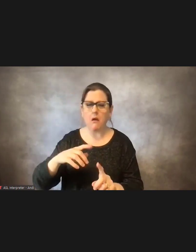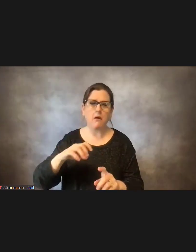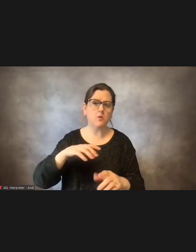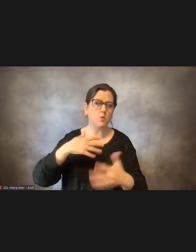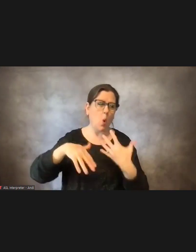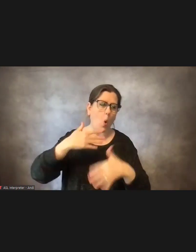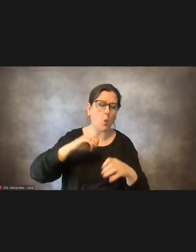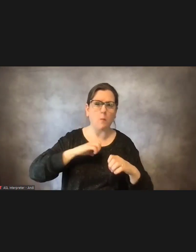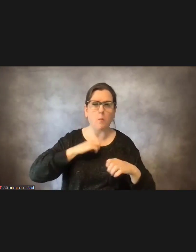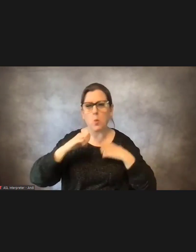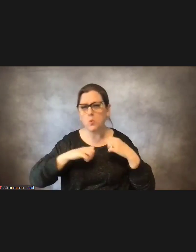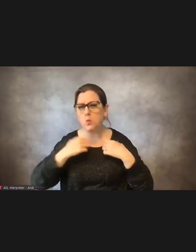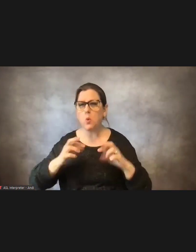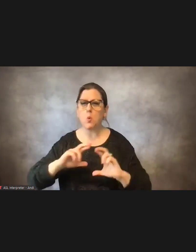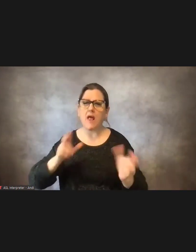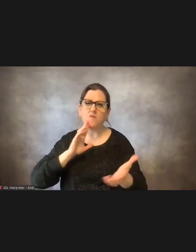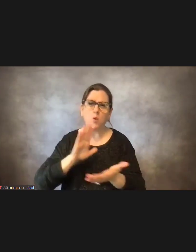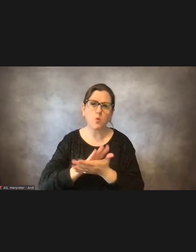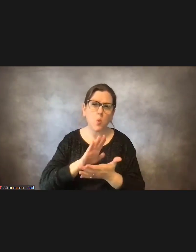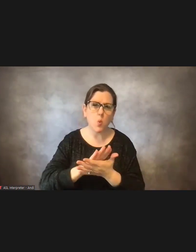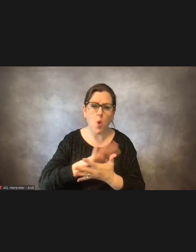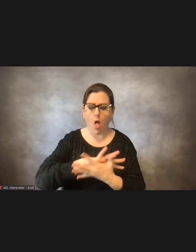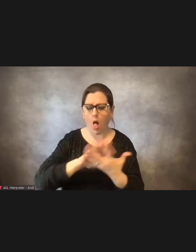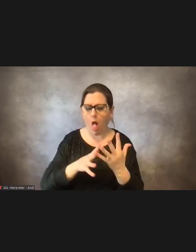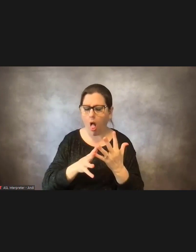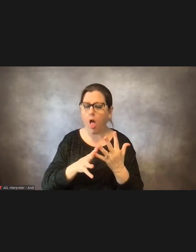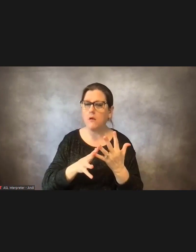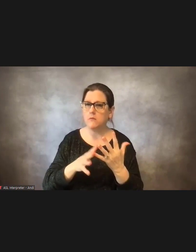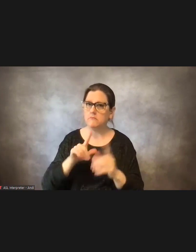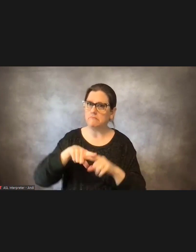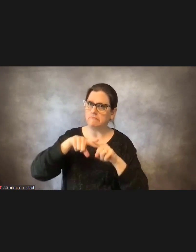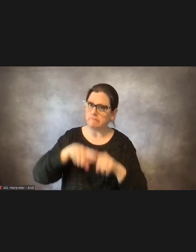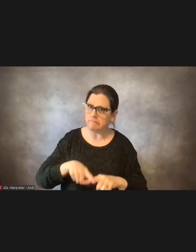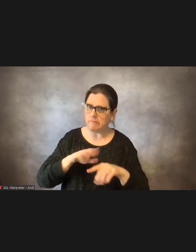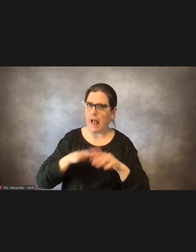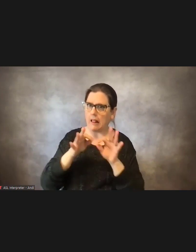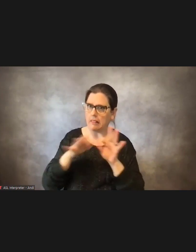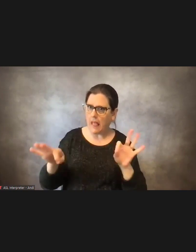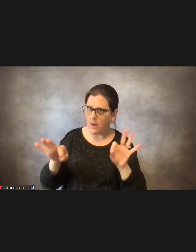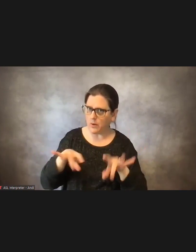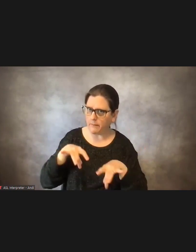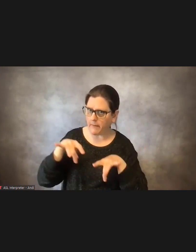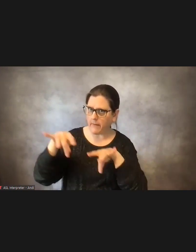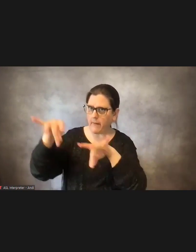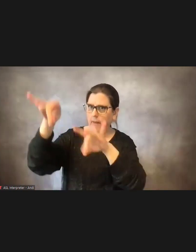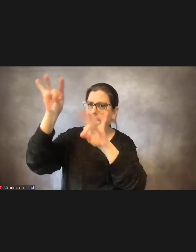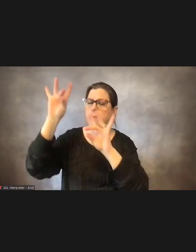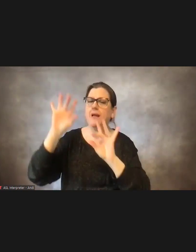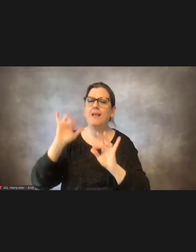development and school readiness. Those things drive many of the practices that we see in early